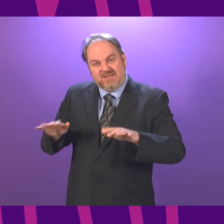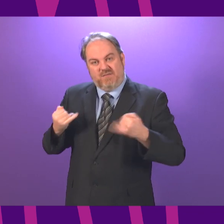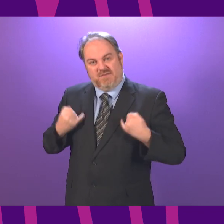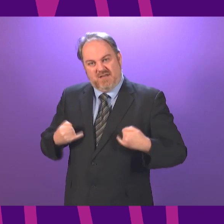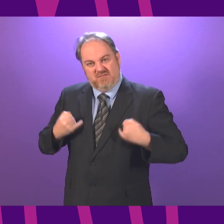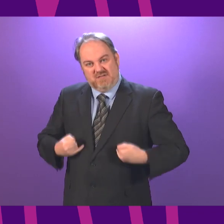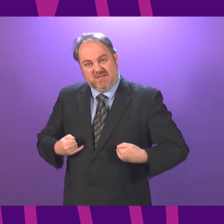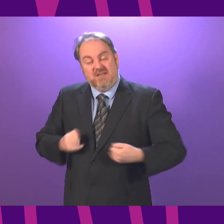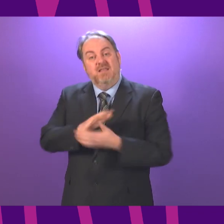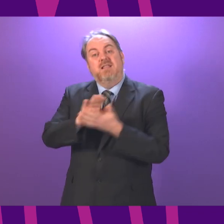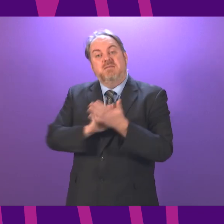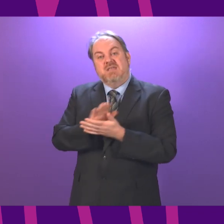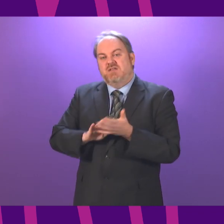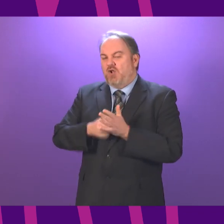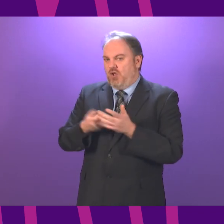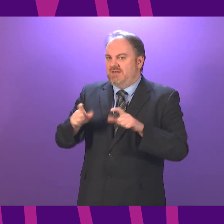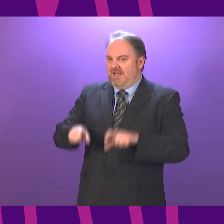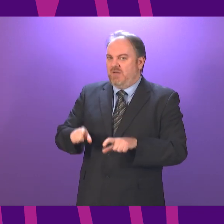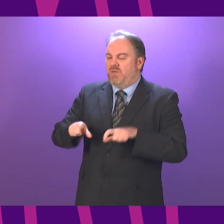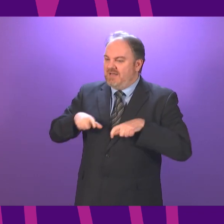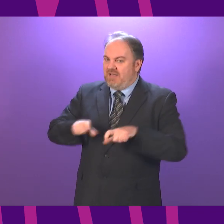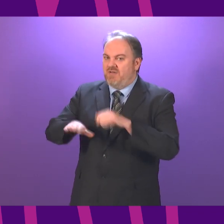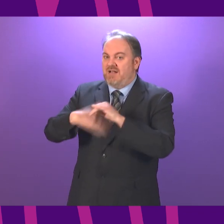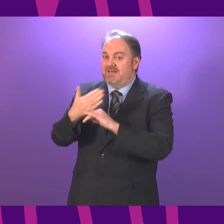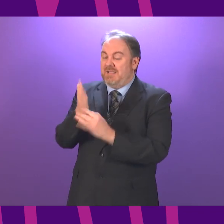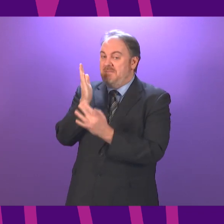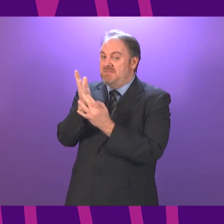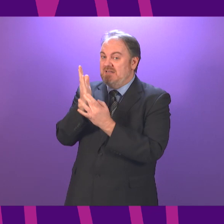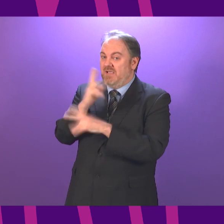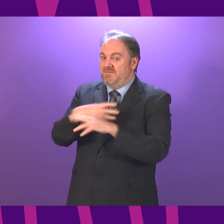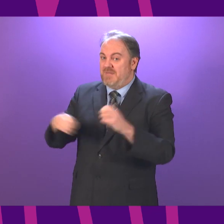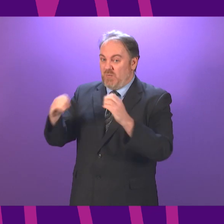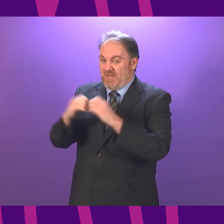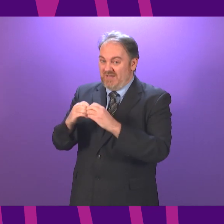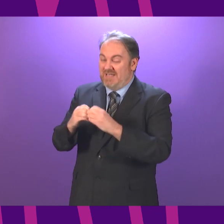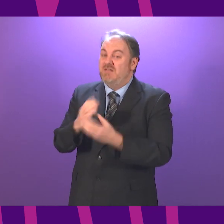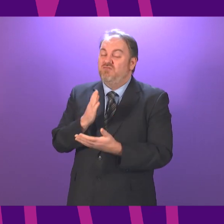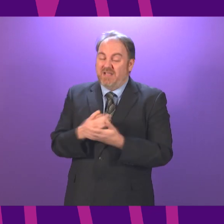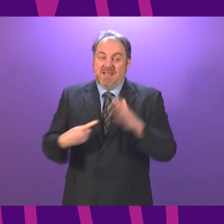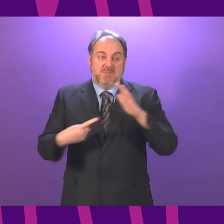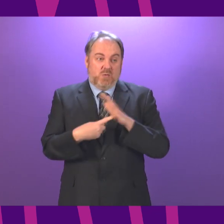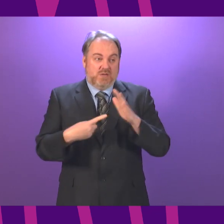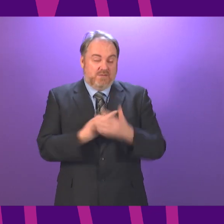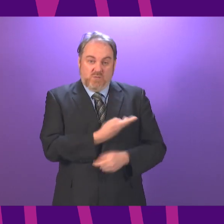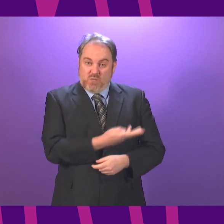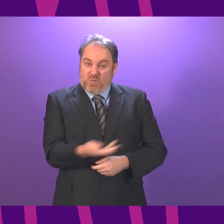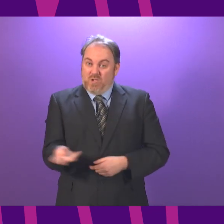lockdown restrictions will remain in place until at least the middle of February, and why it is so important that we all continue to comply with the restrictions.